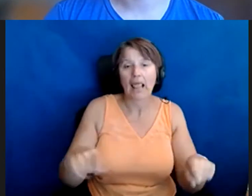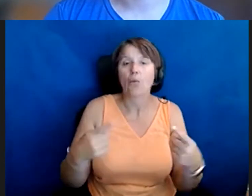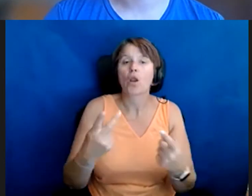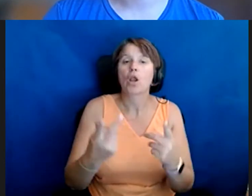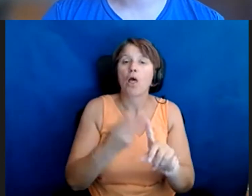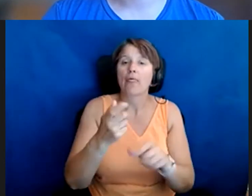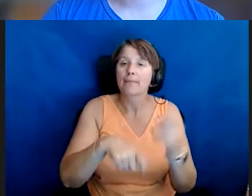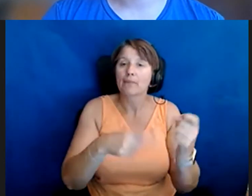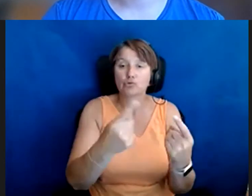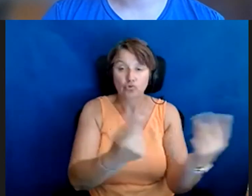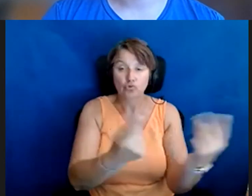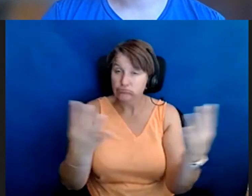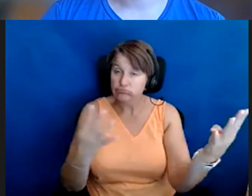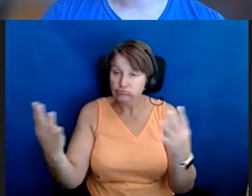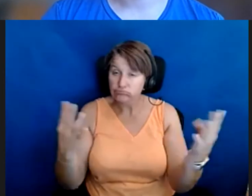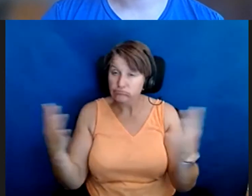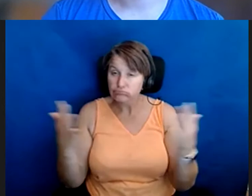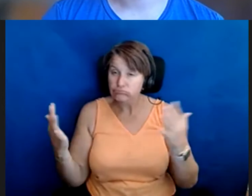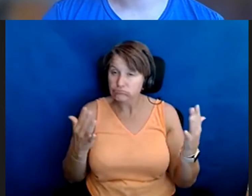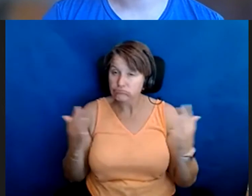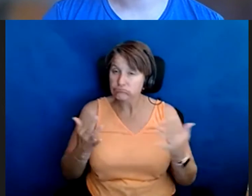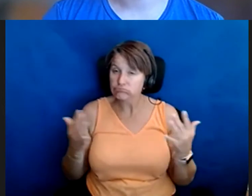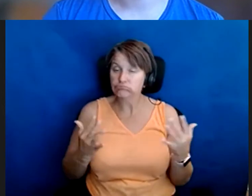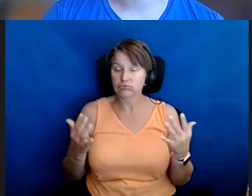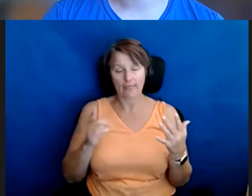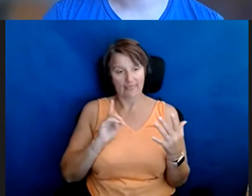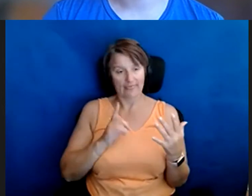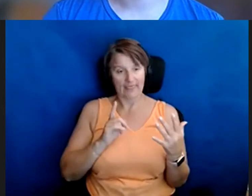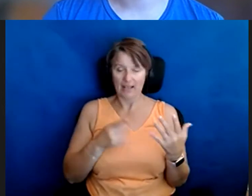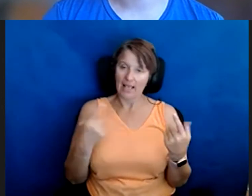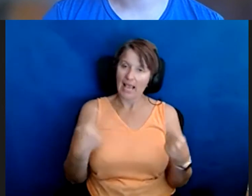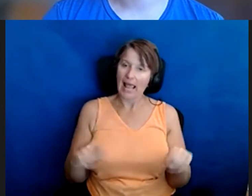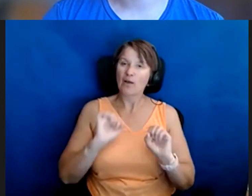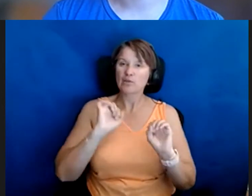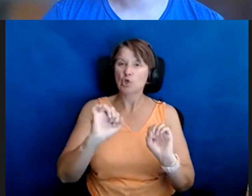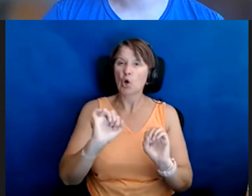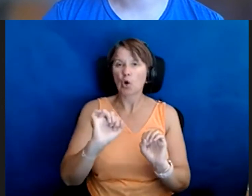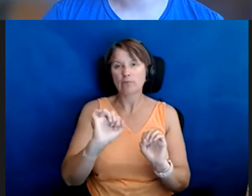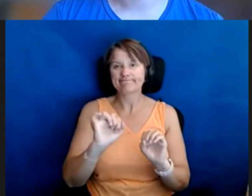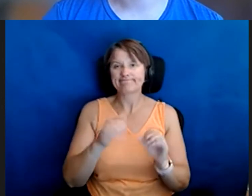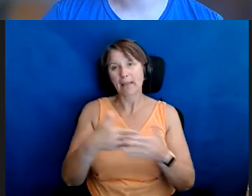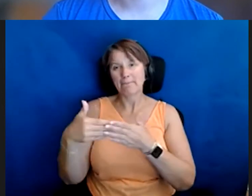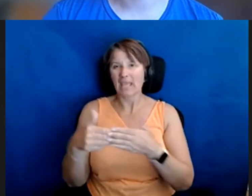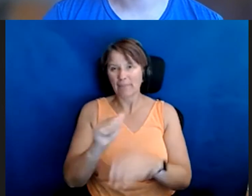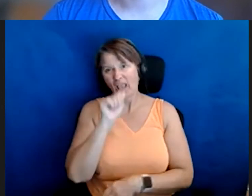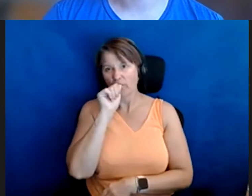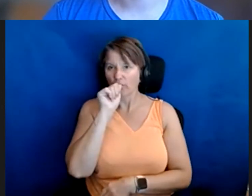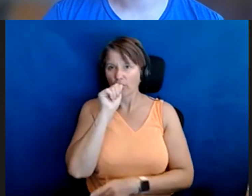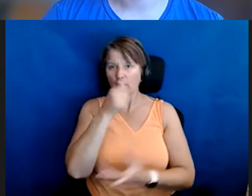So, I guess that's that kind of letting your baby grow up, essentially, and becoming an adult.